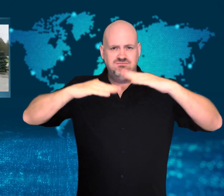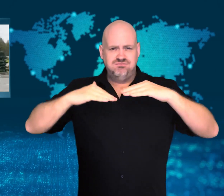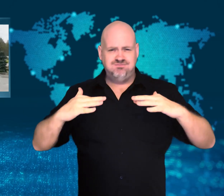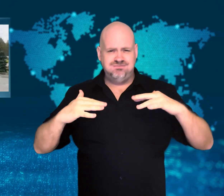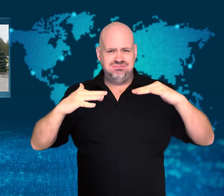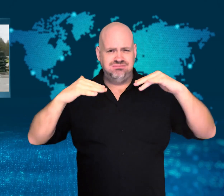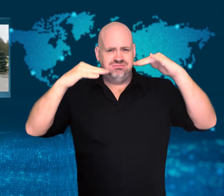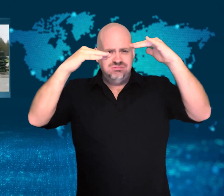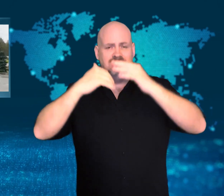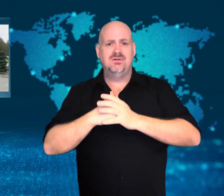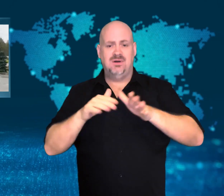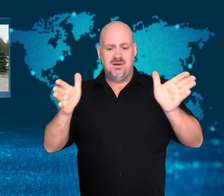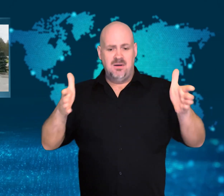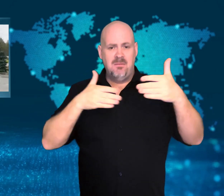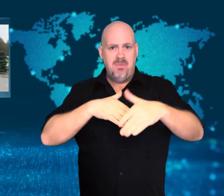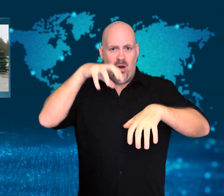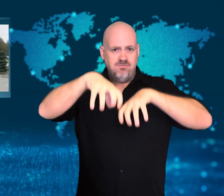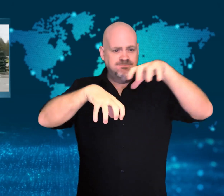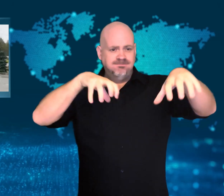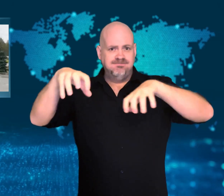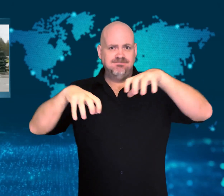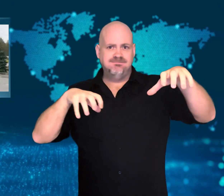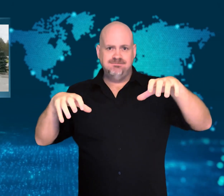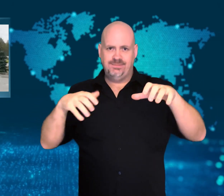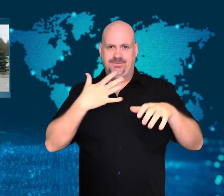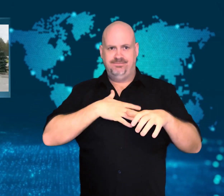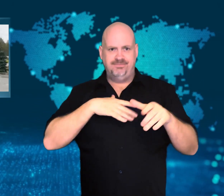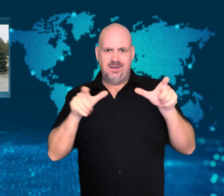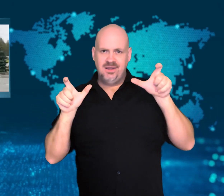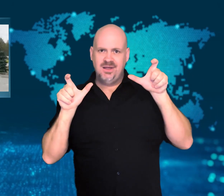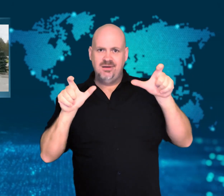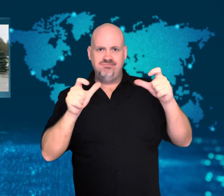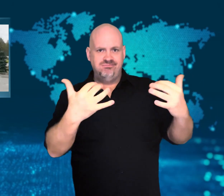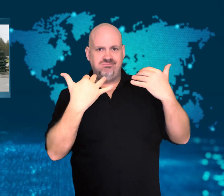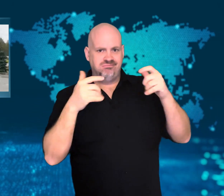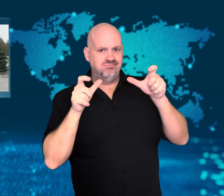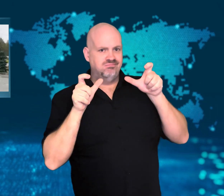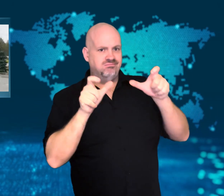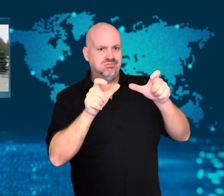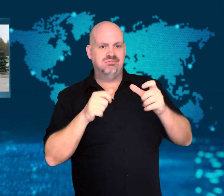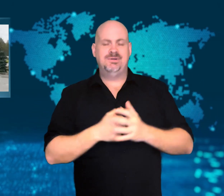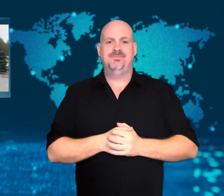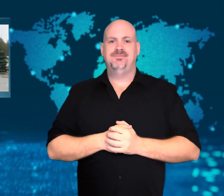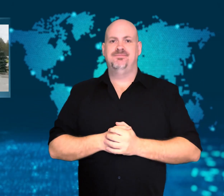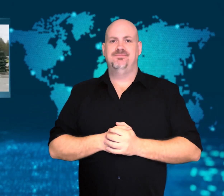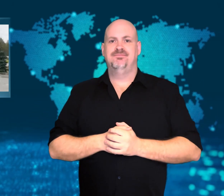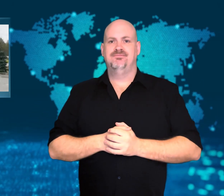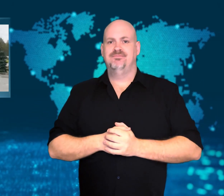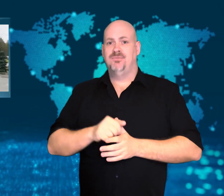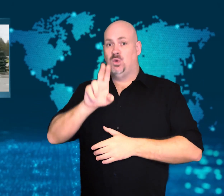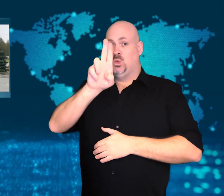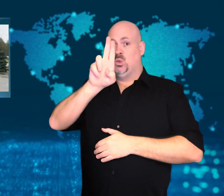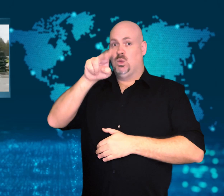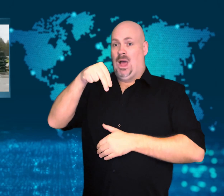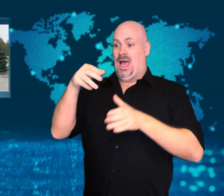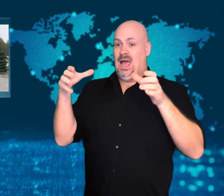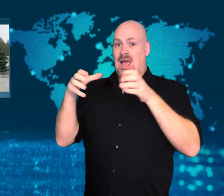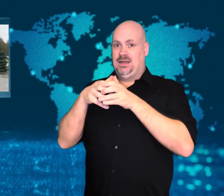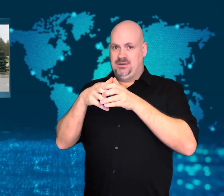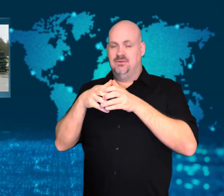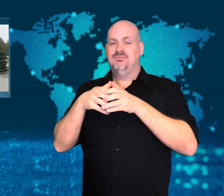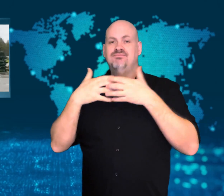The UN has confirmed around 400 Ukrainian civilians have died,